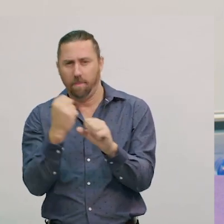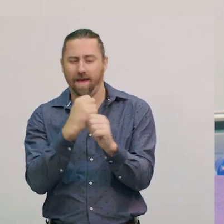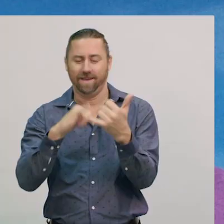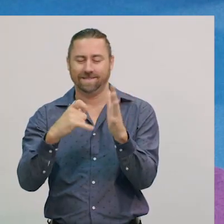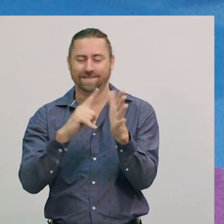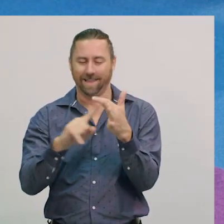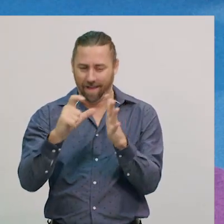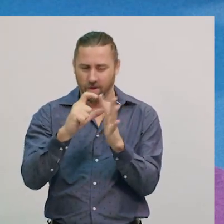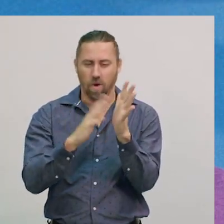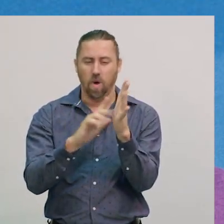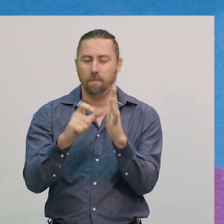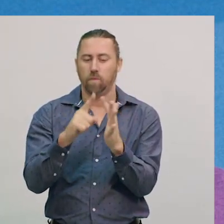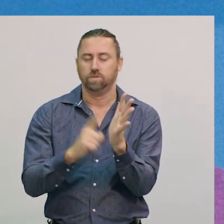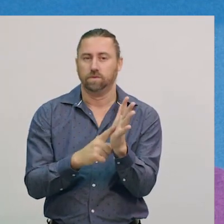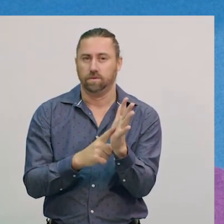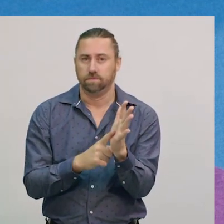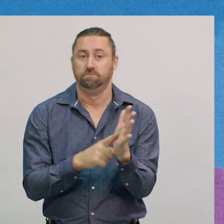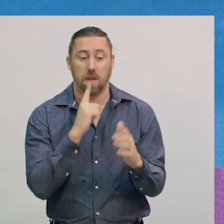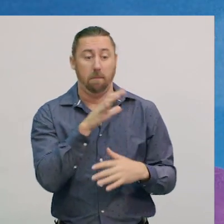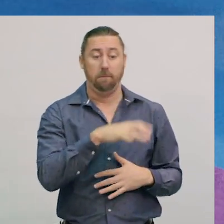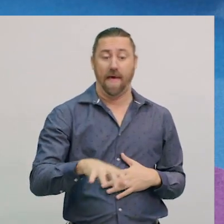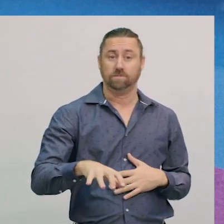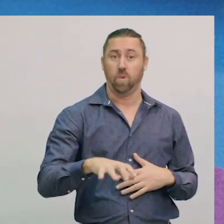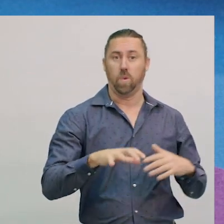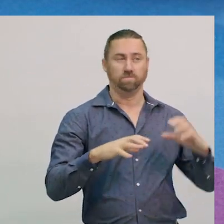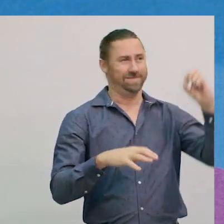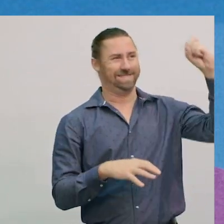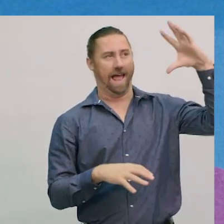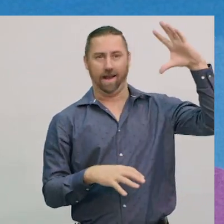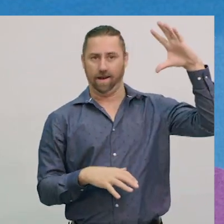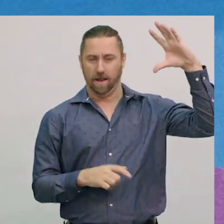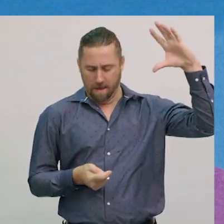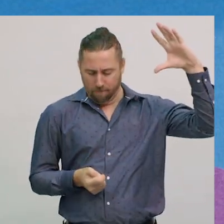This basketball represents the Sun, this marble represents the Earth,